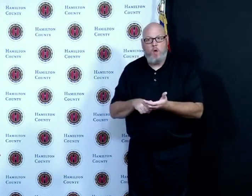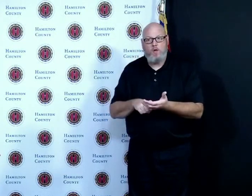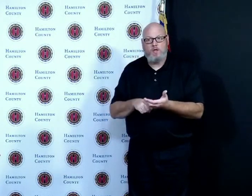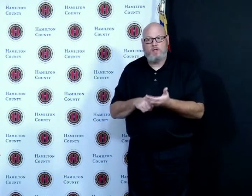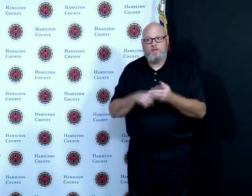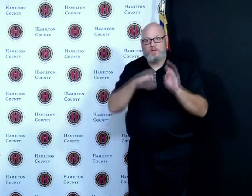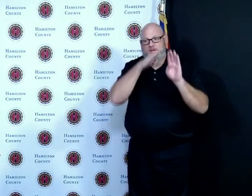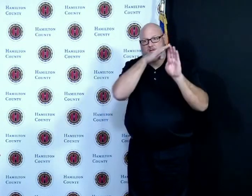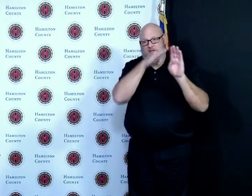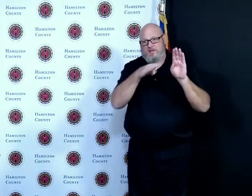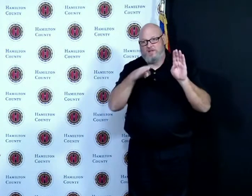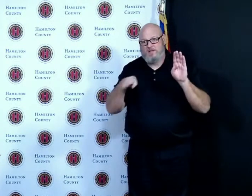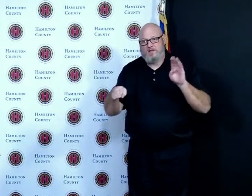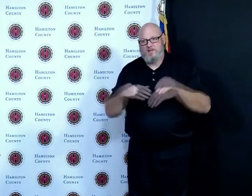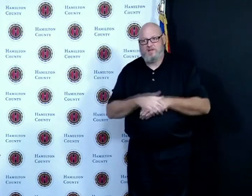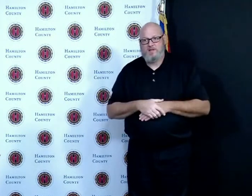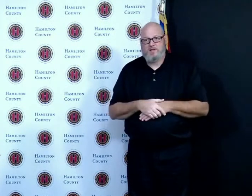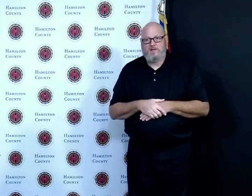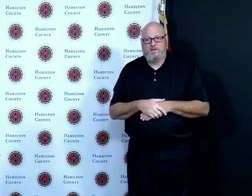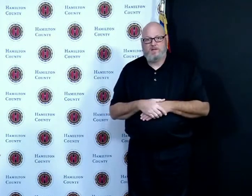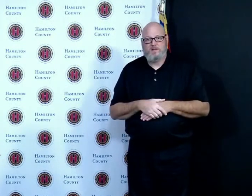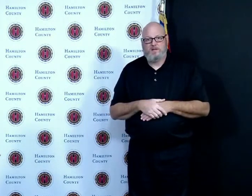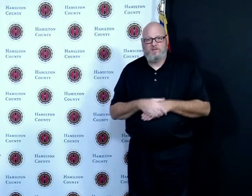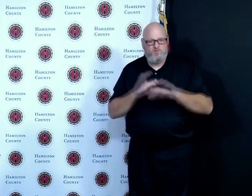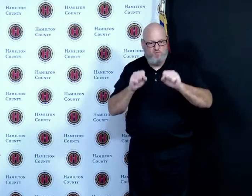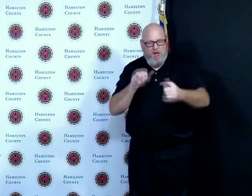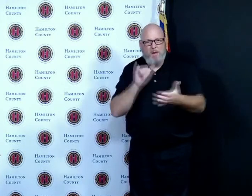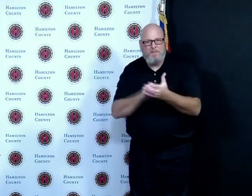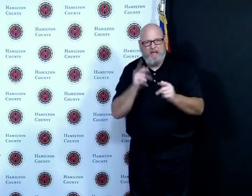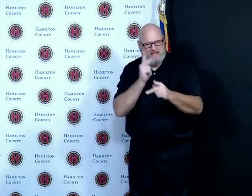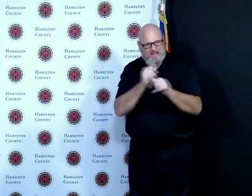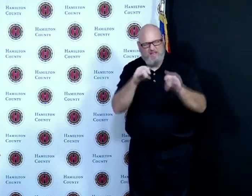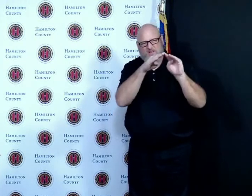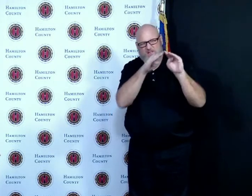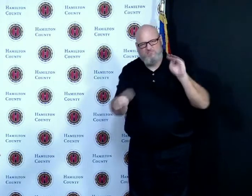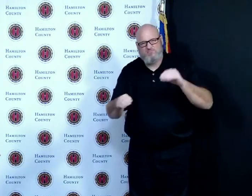in our hospital systems get vaccinated but general population has not had nearly enough